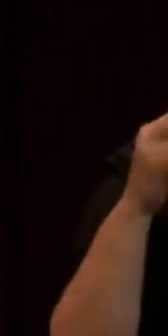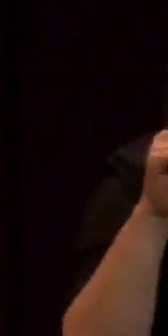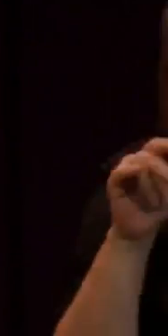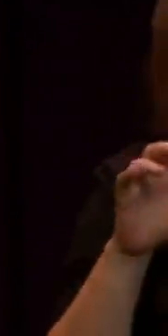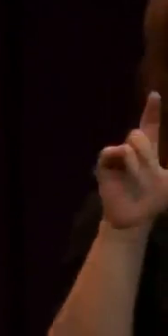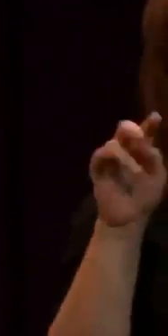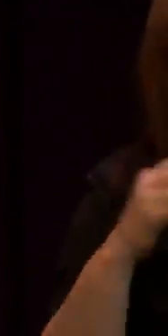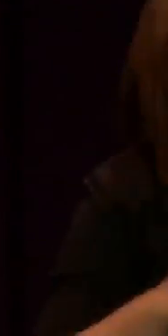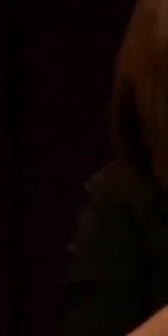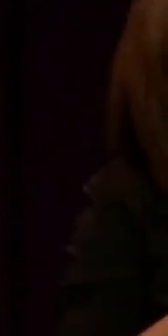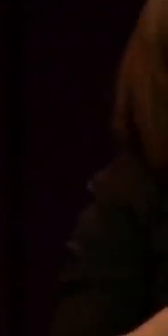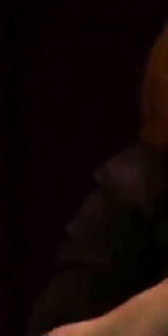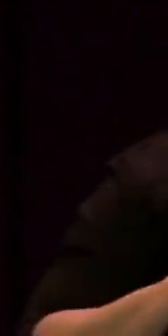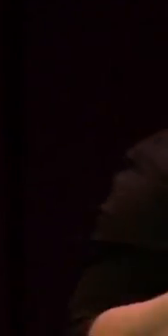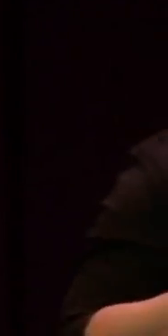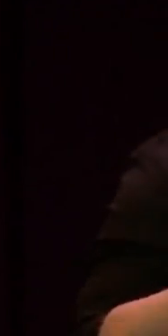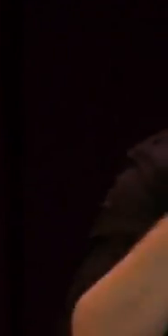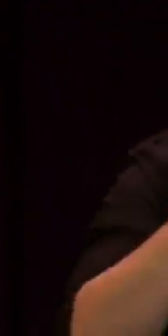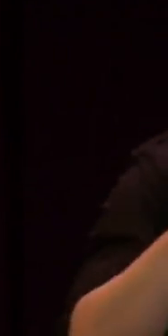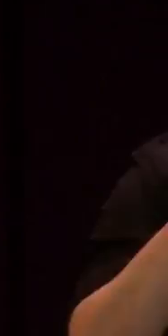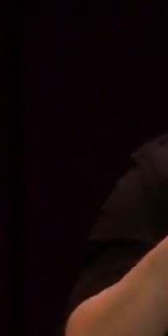HER SUPPORT FOR MAKING THE DISTRICT OF COLUMBIA A STATE.